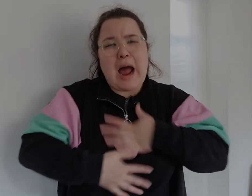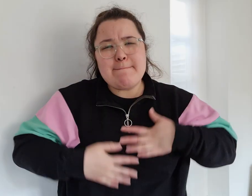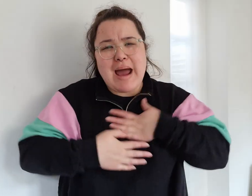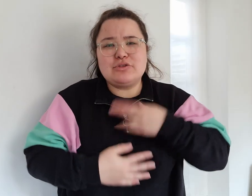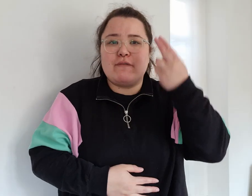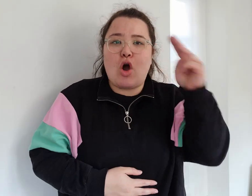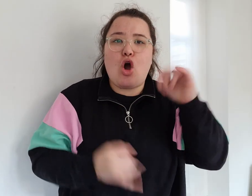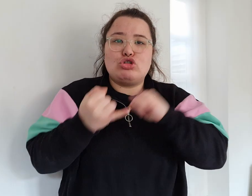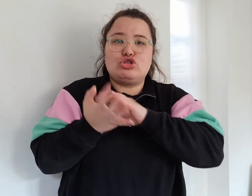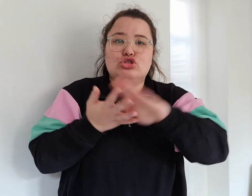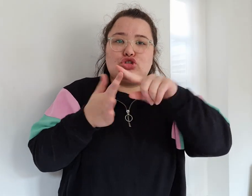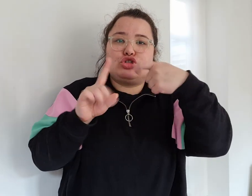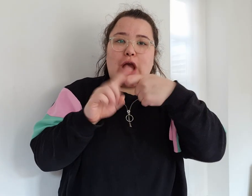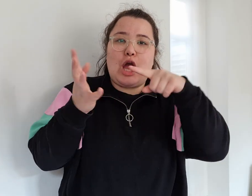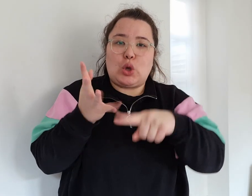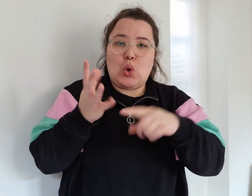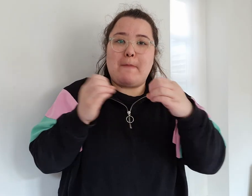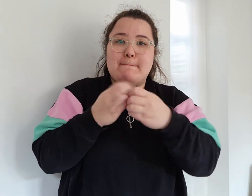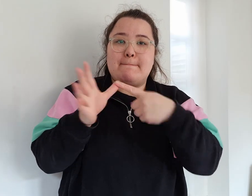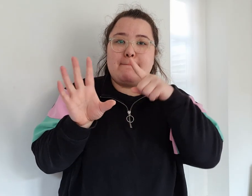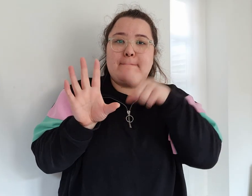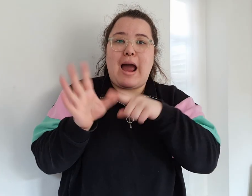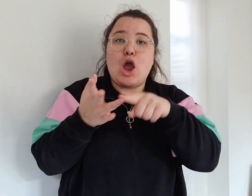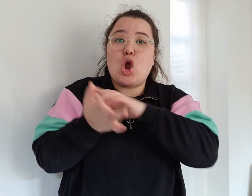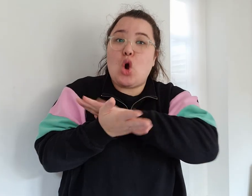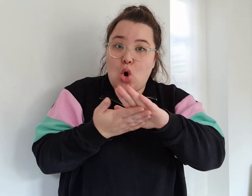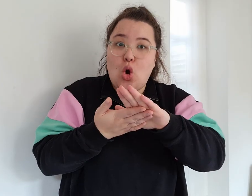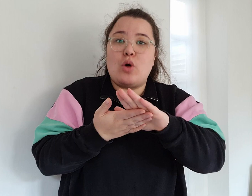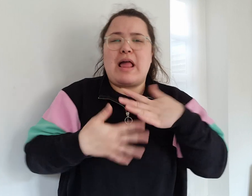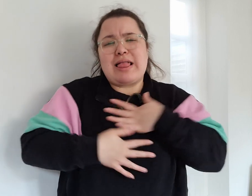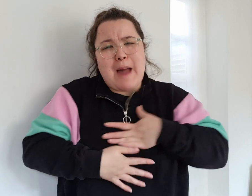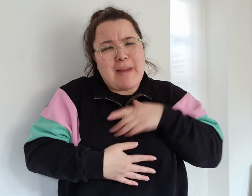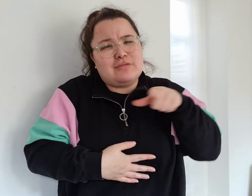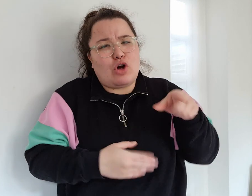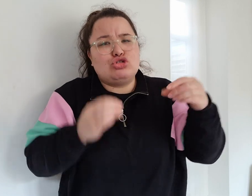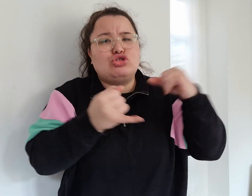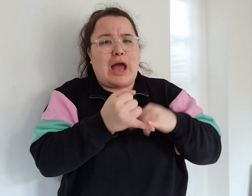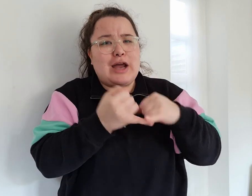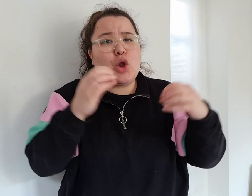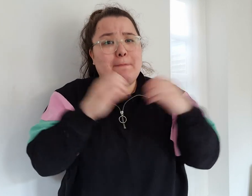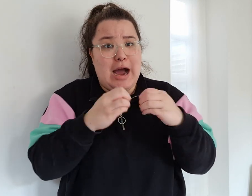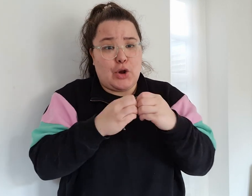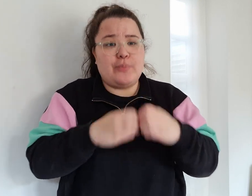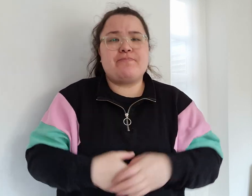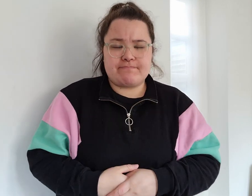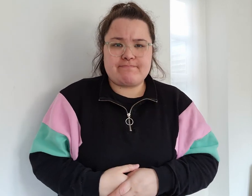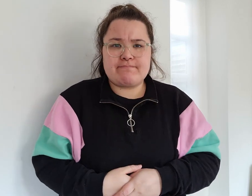Lament for Sheku Bayoh.